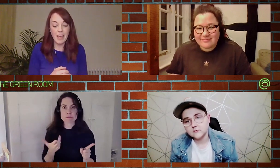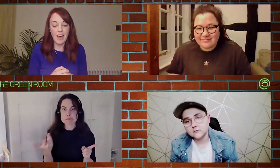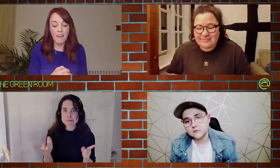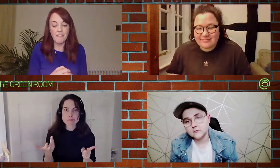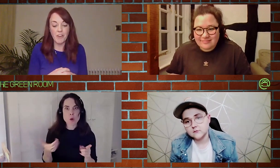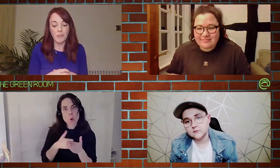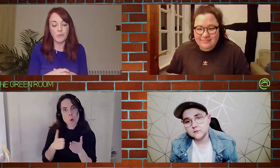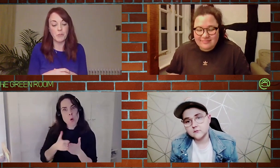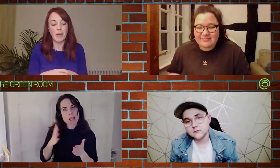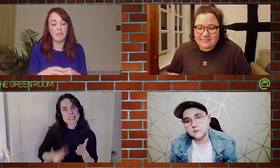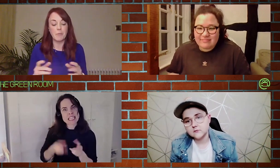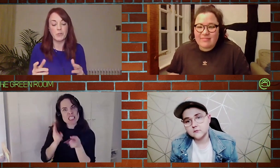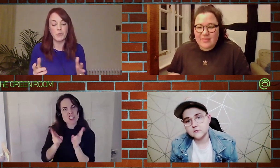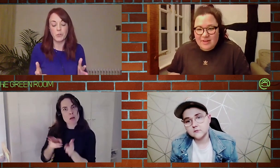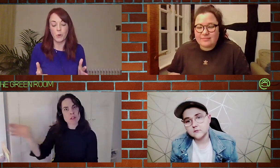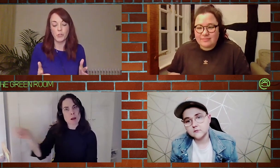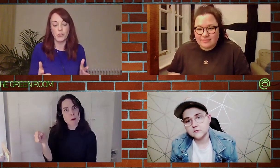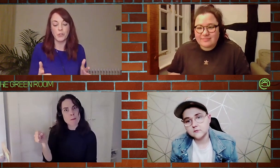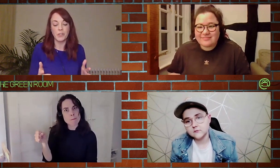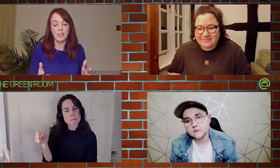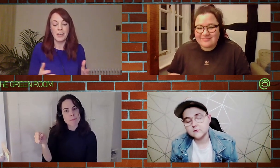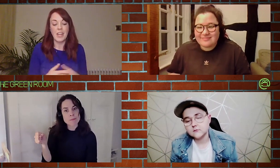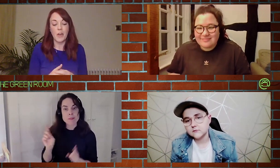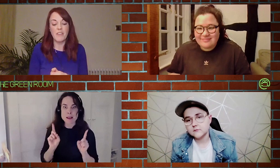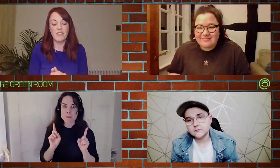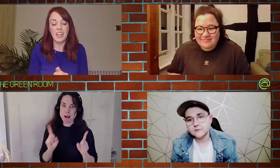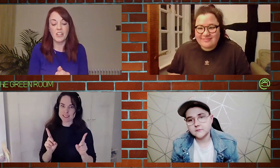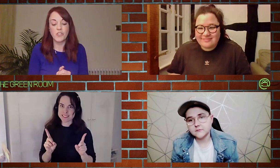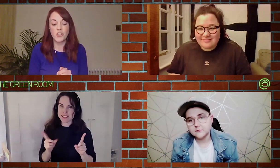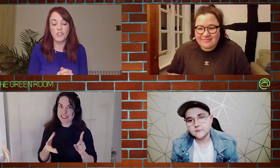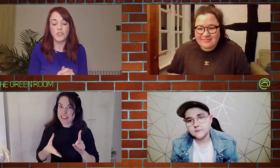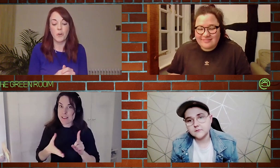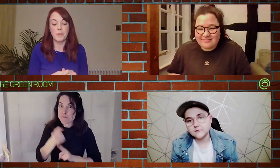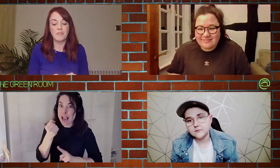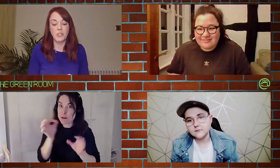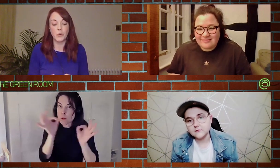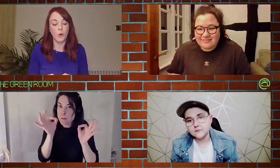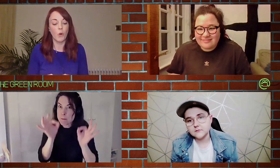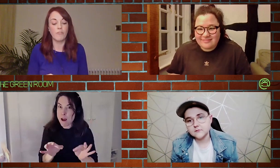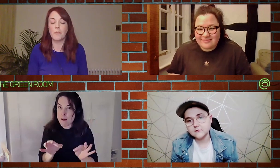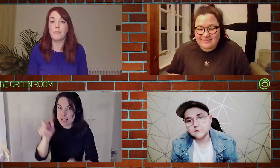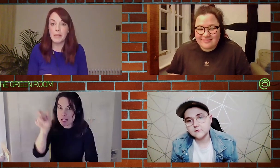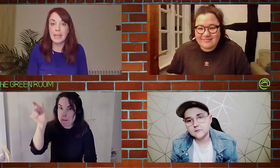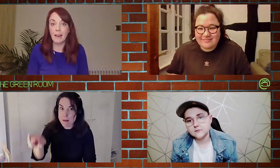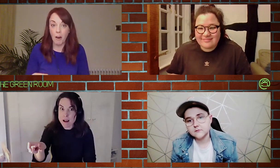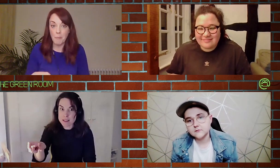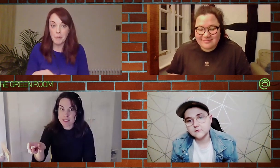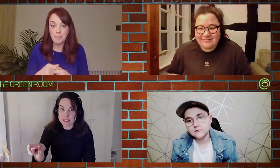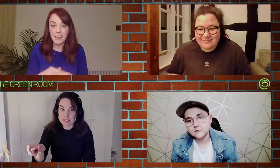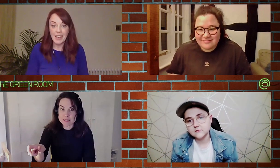have found the perfect person to talk to. Now if they can just stop the video call from playing up.